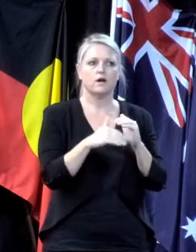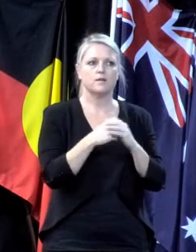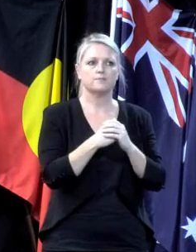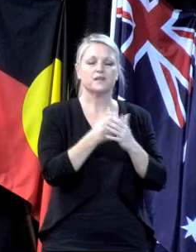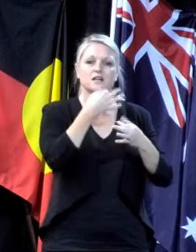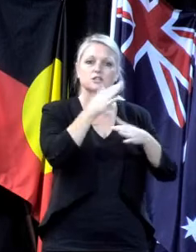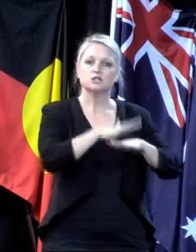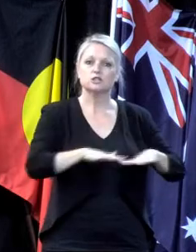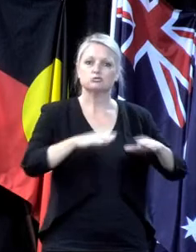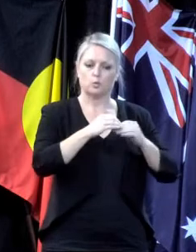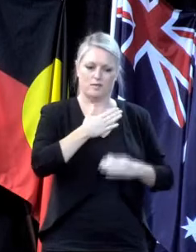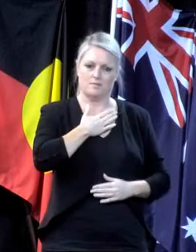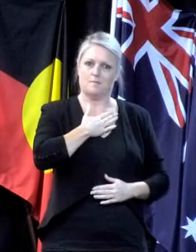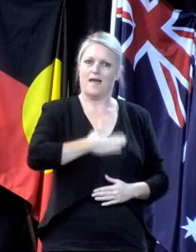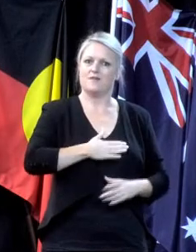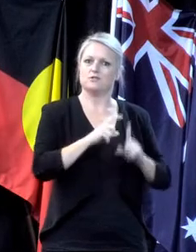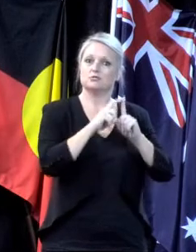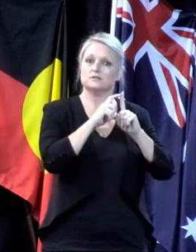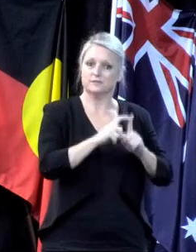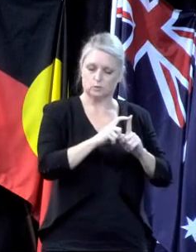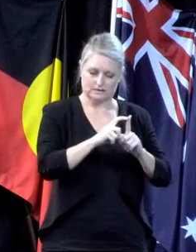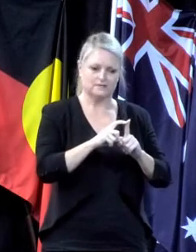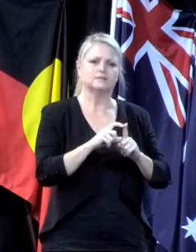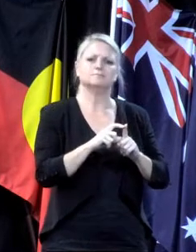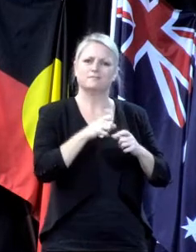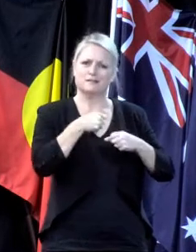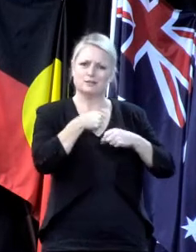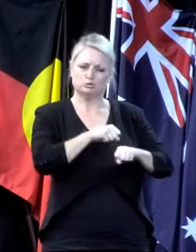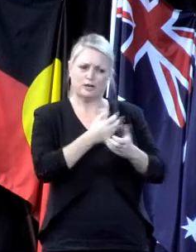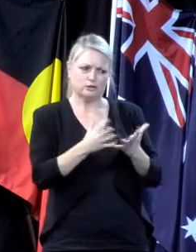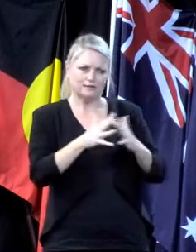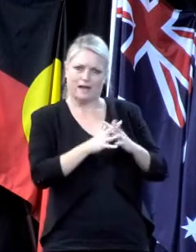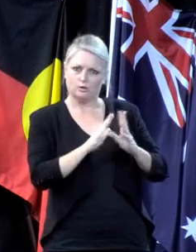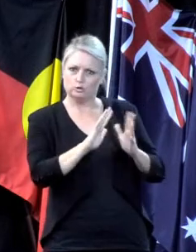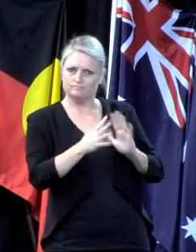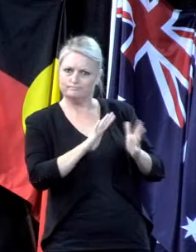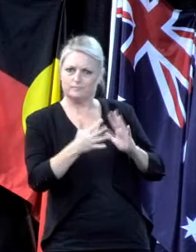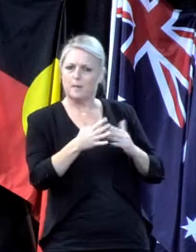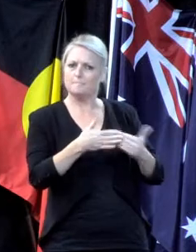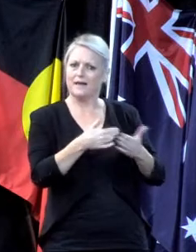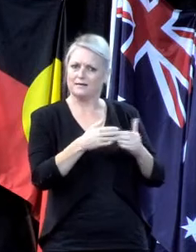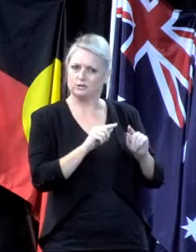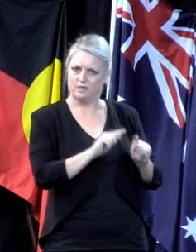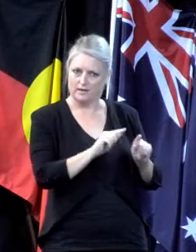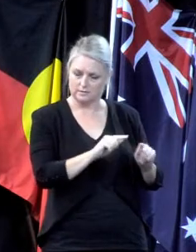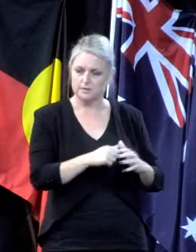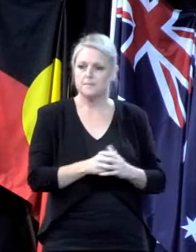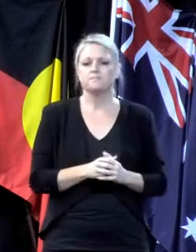with behavioral difficulties and the strategies around that. Who'd like to start? I'm happy to.